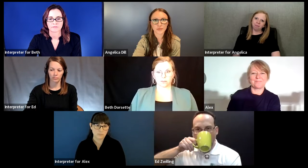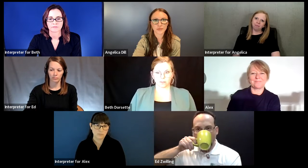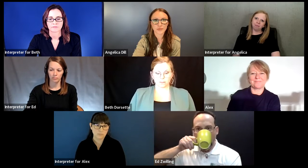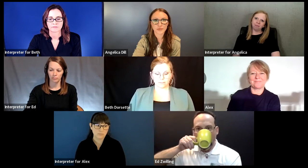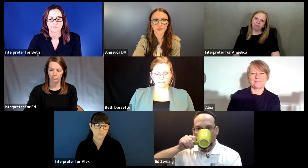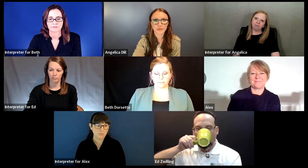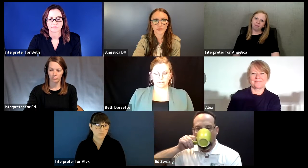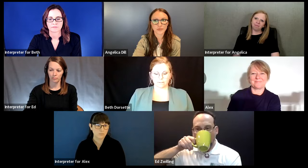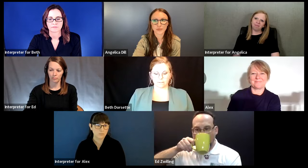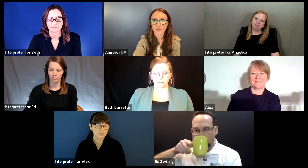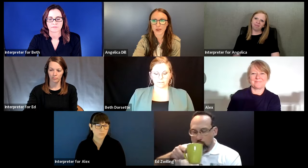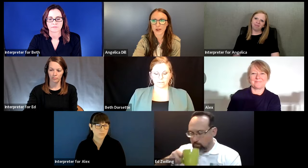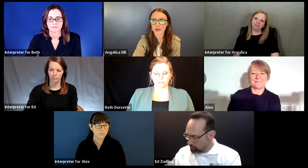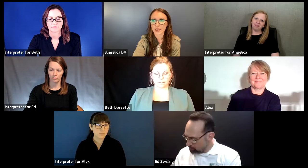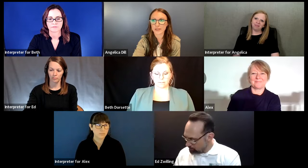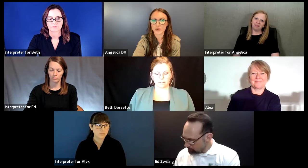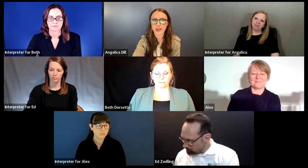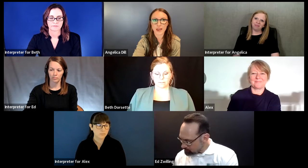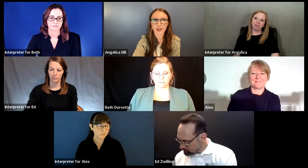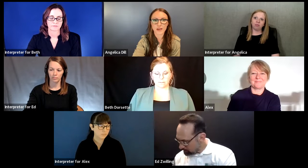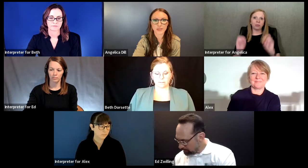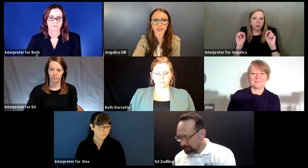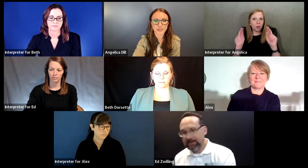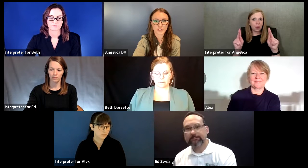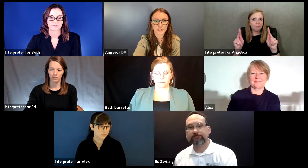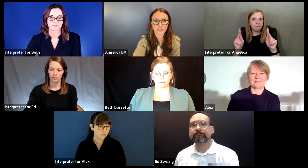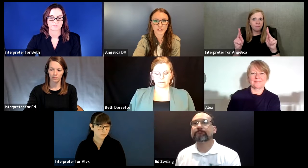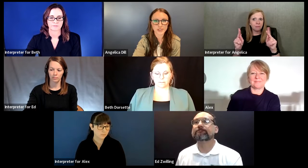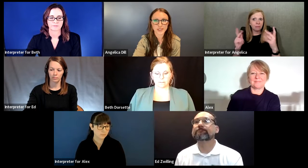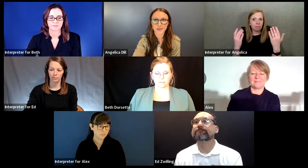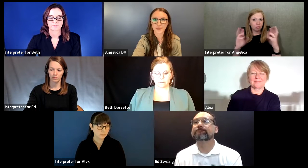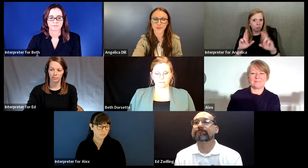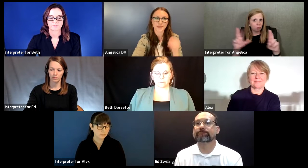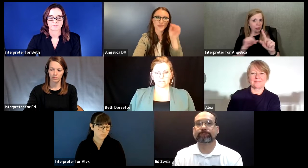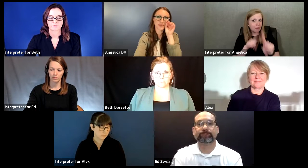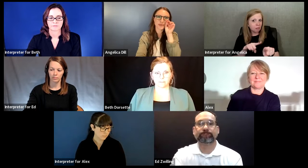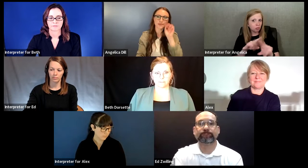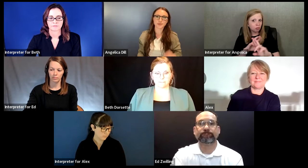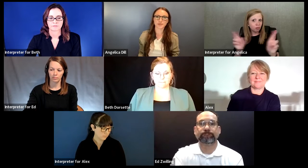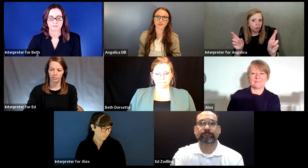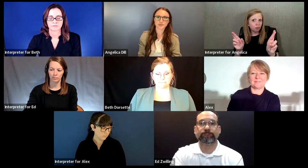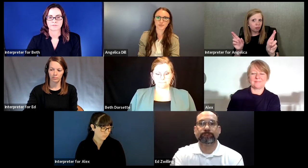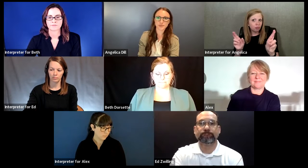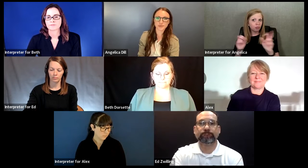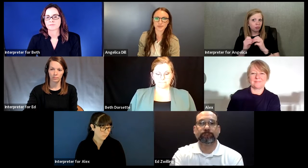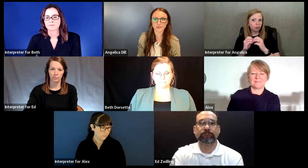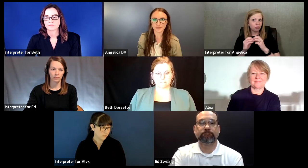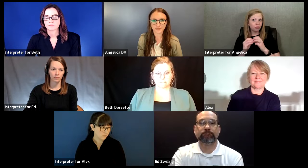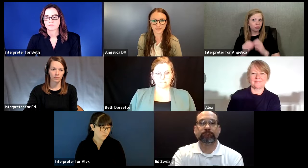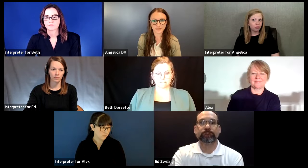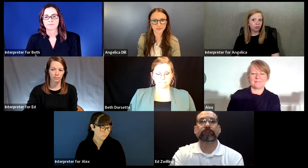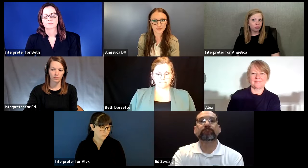Do we have the answers?